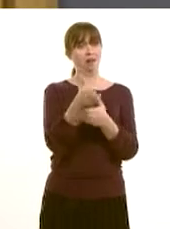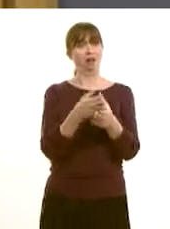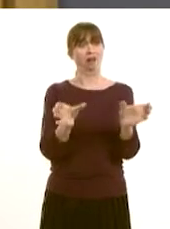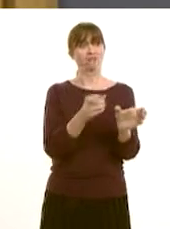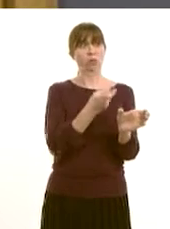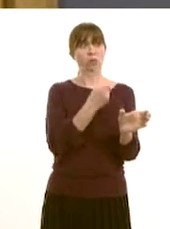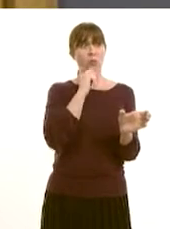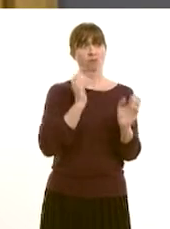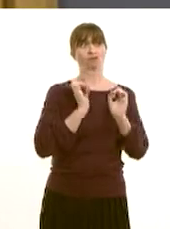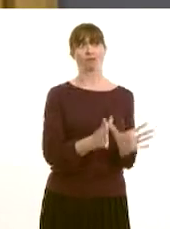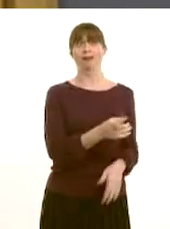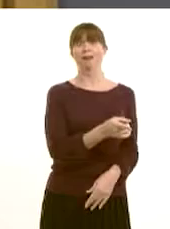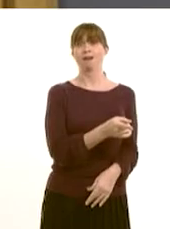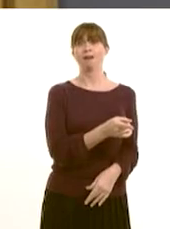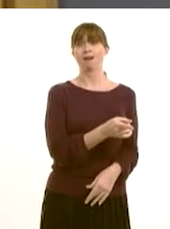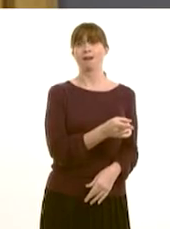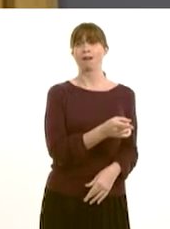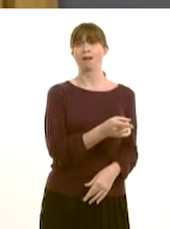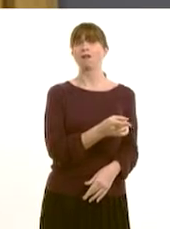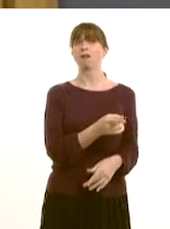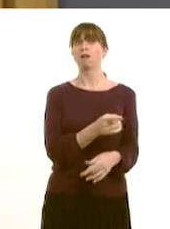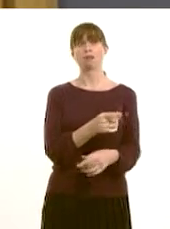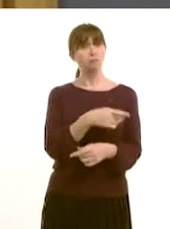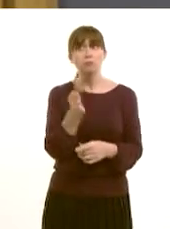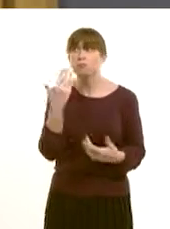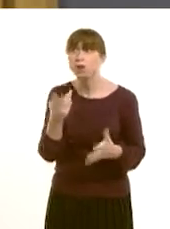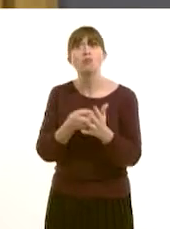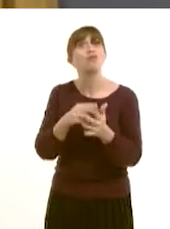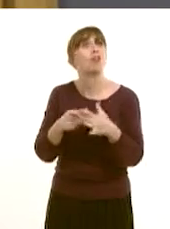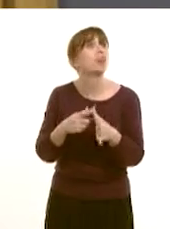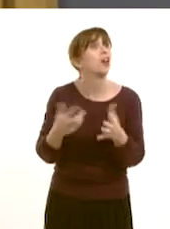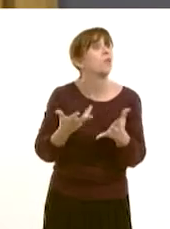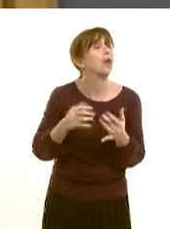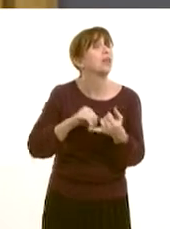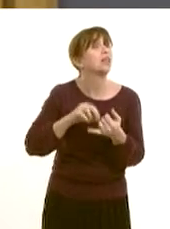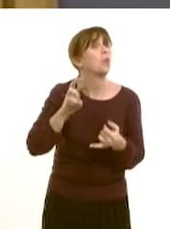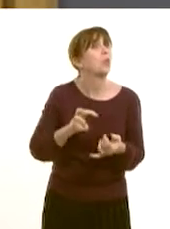For Members who are not aware, the Rhondda is in South Wales Central.